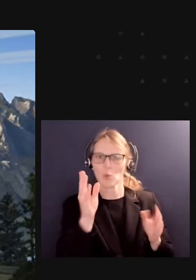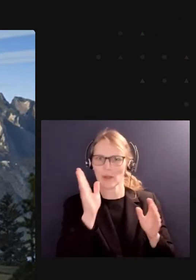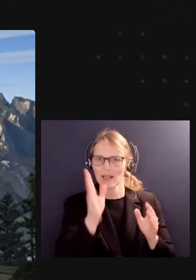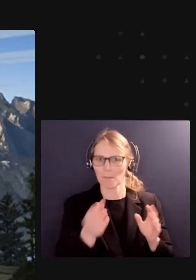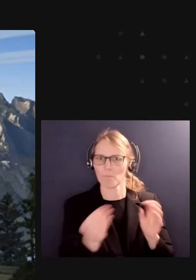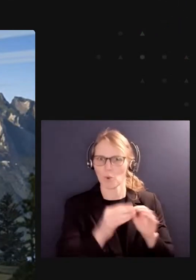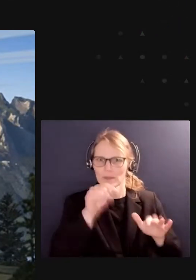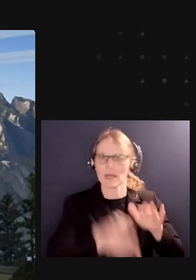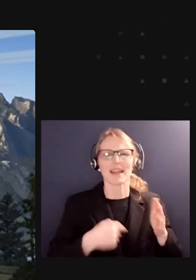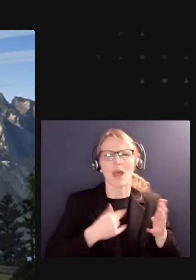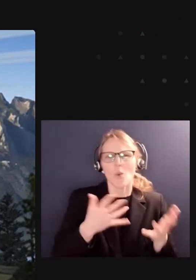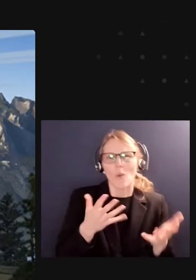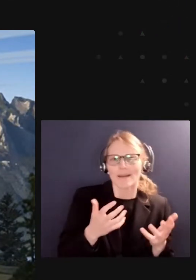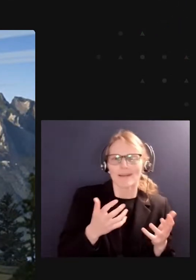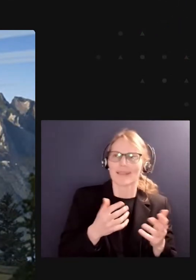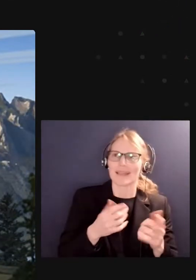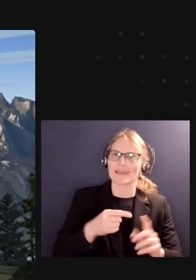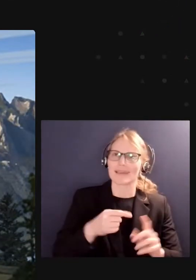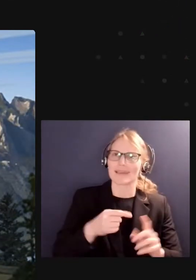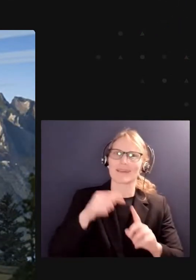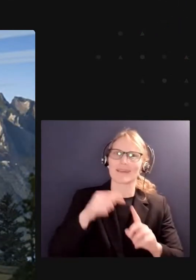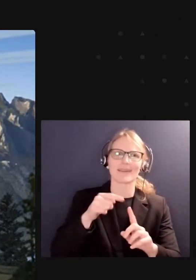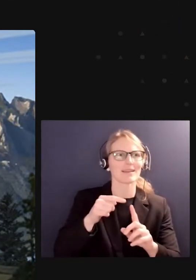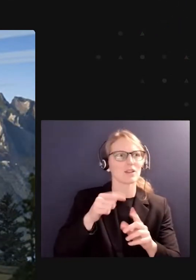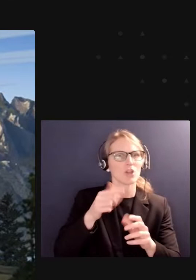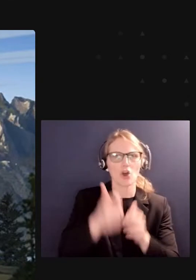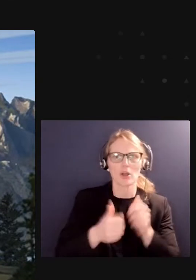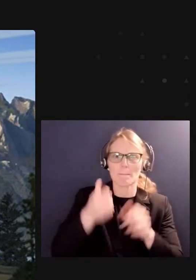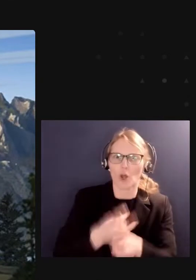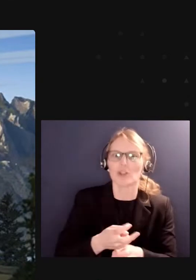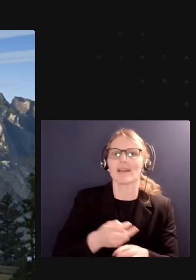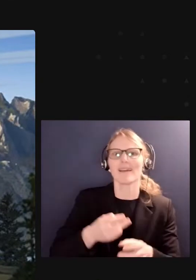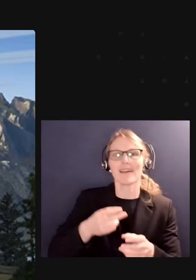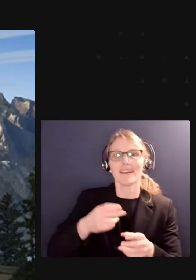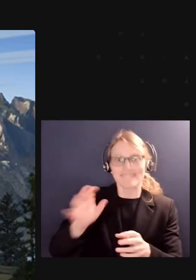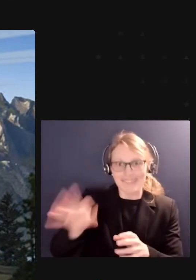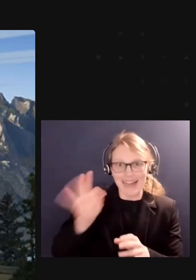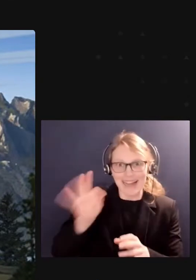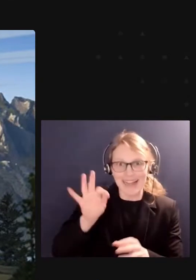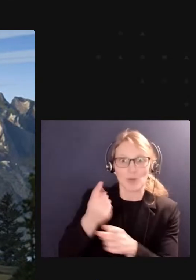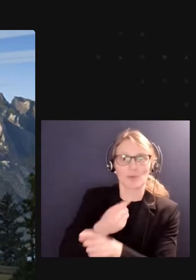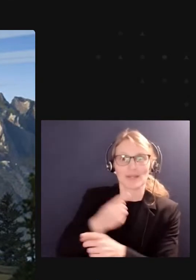And I think specifically the funnel for senior-level talent, so it's senior, diverse talent,